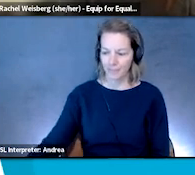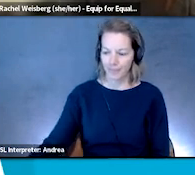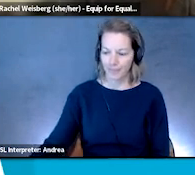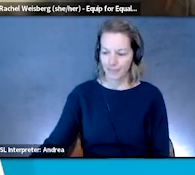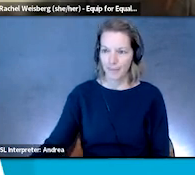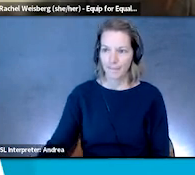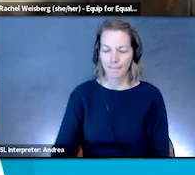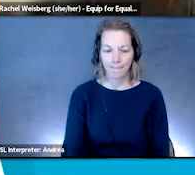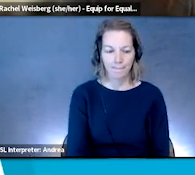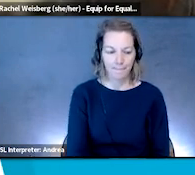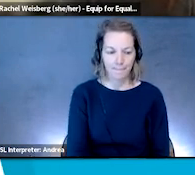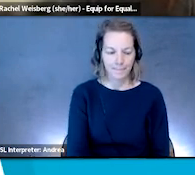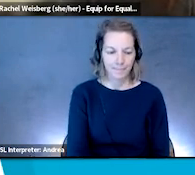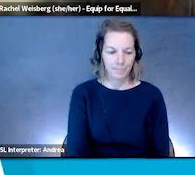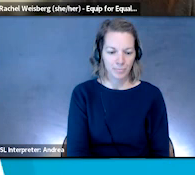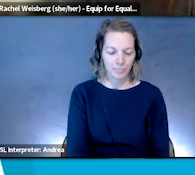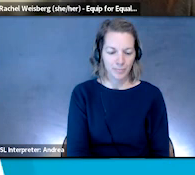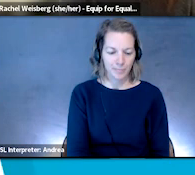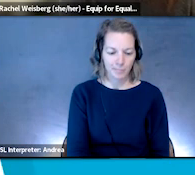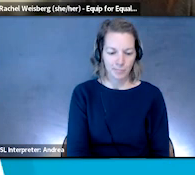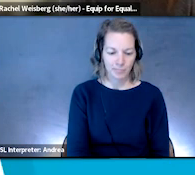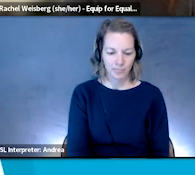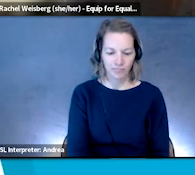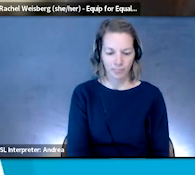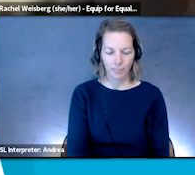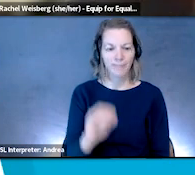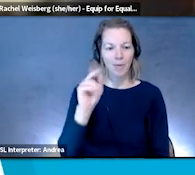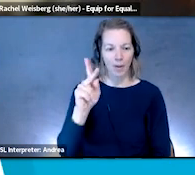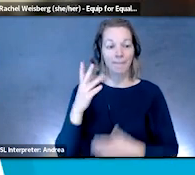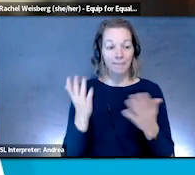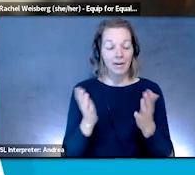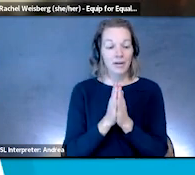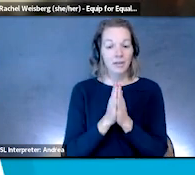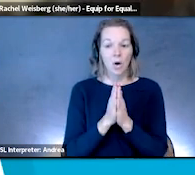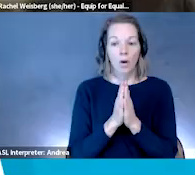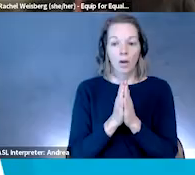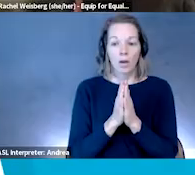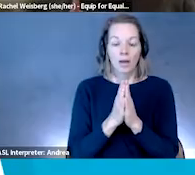NEED TO MAKE OUR INTERPRETER THE HOST SO WE CAN SEE HER VIDEO.